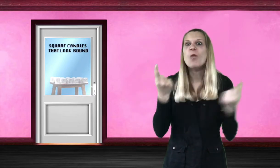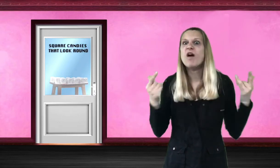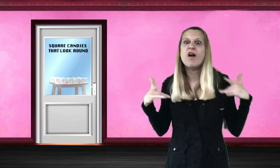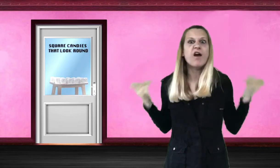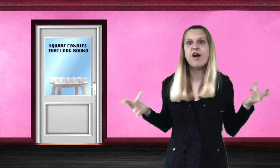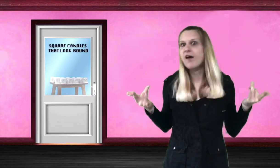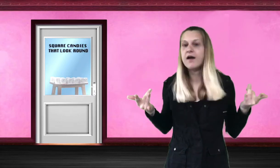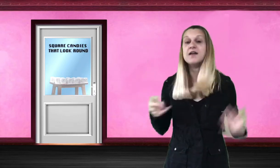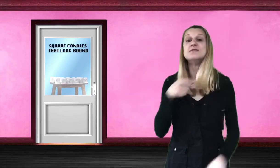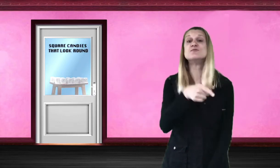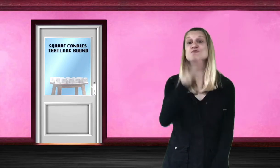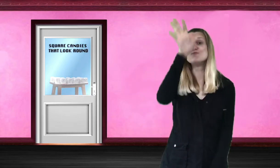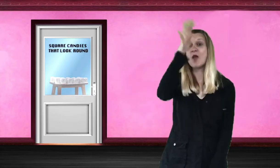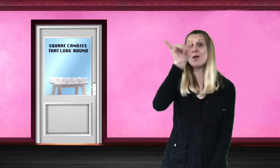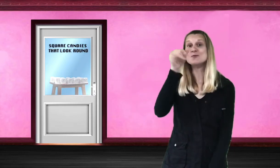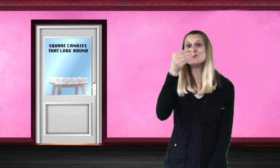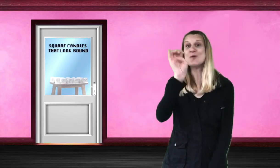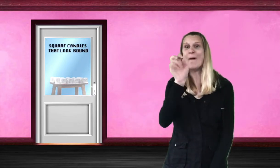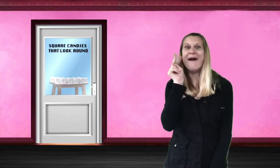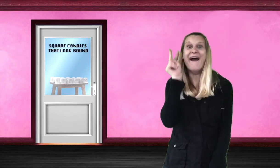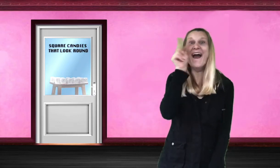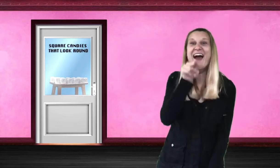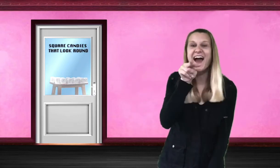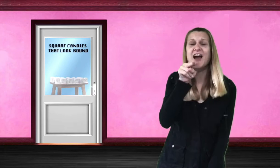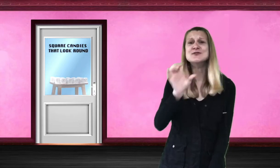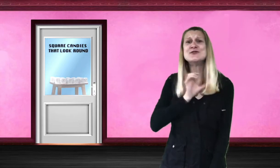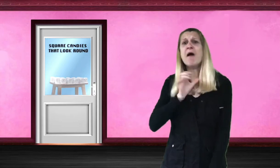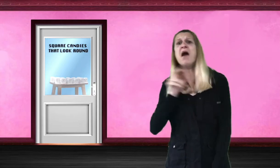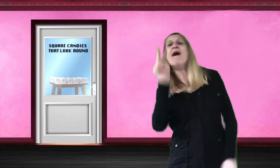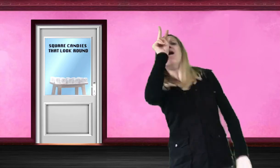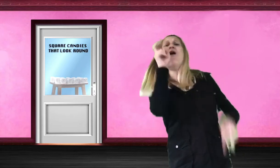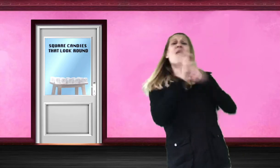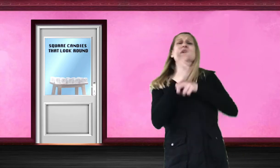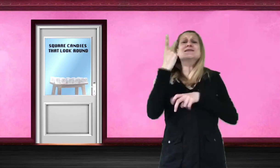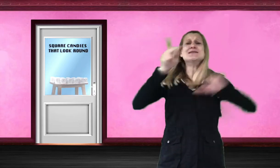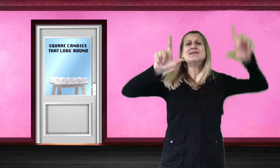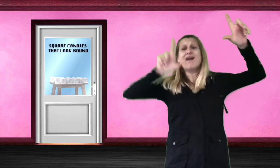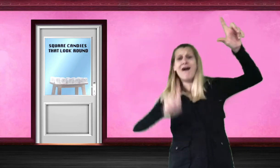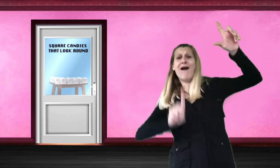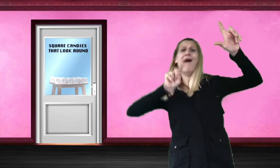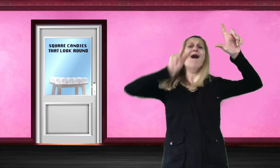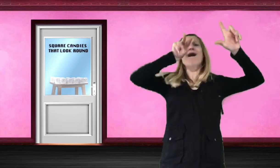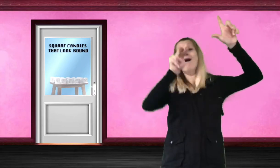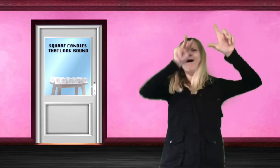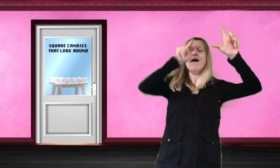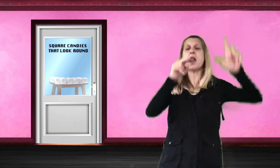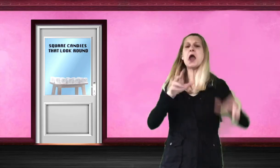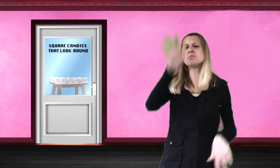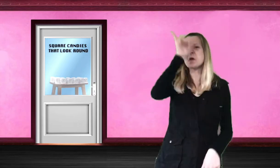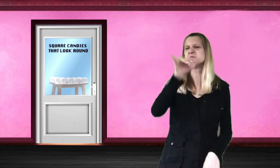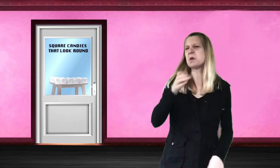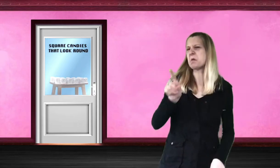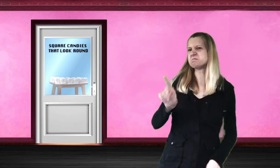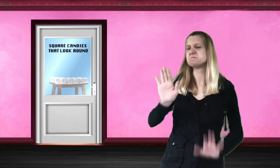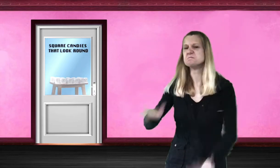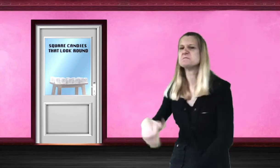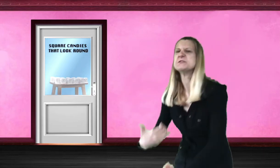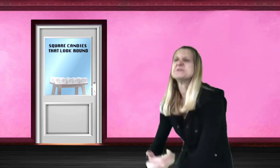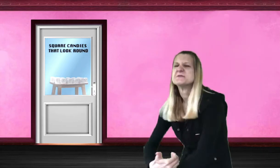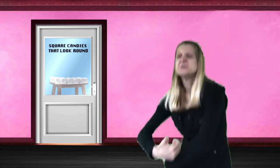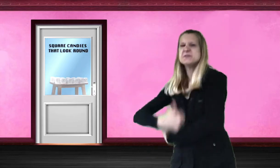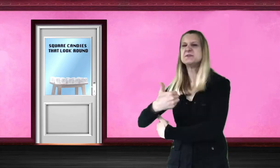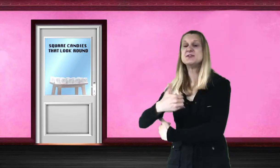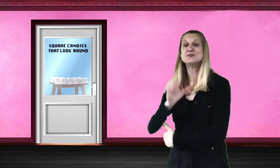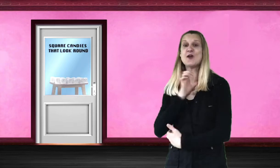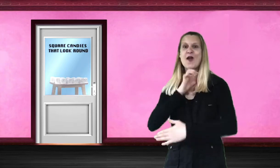Grandpa Joe lifted Charlie up so that he could get a better view, and looking in, Charlie saw